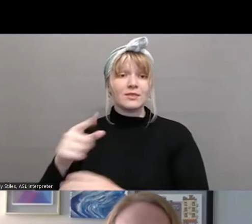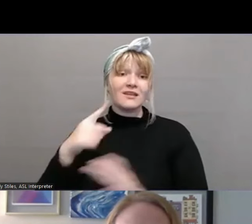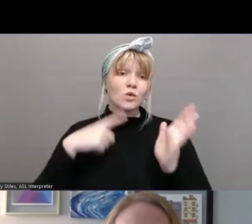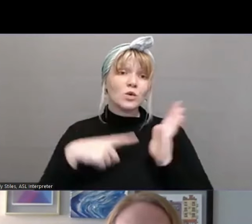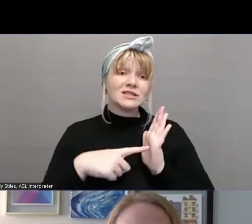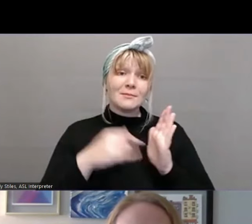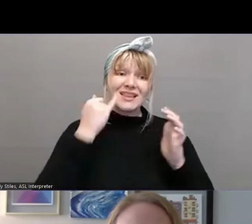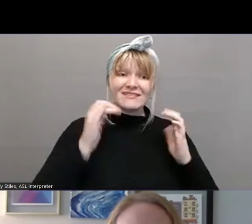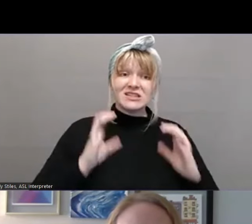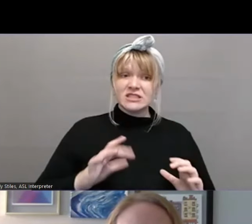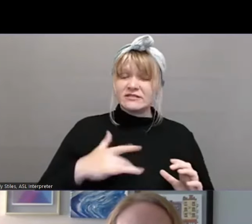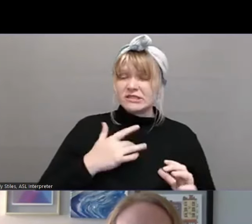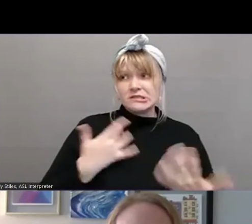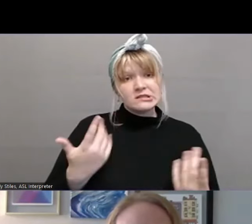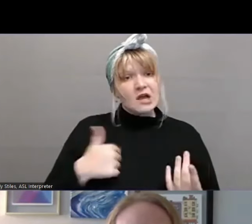safety once they are there.